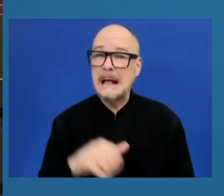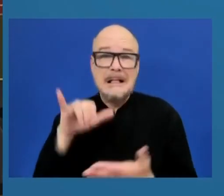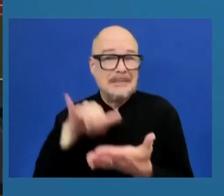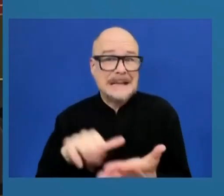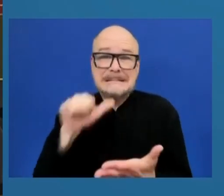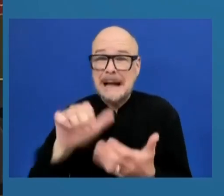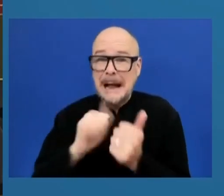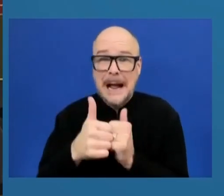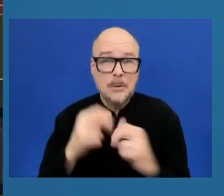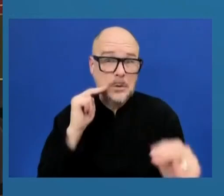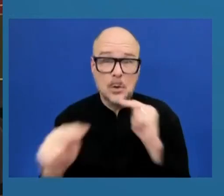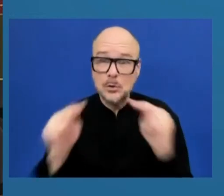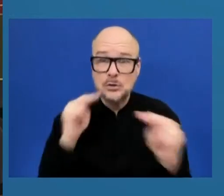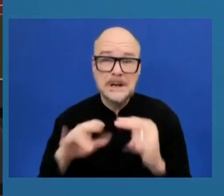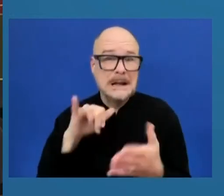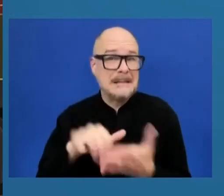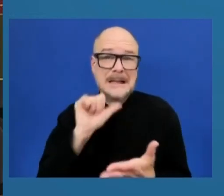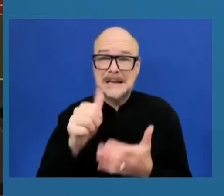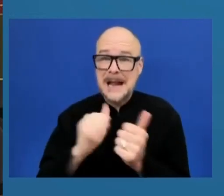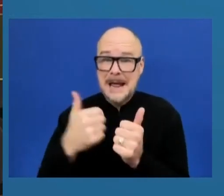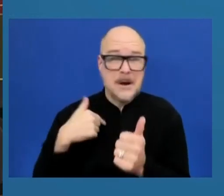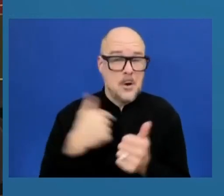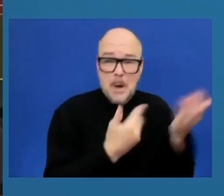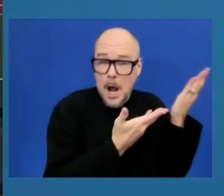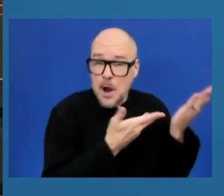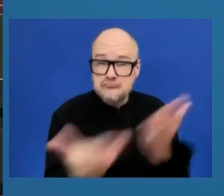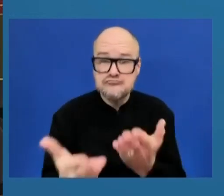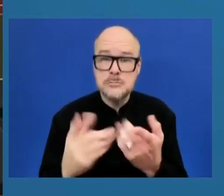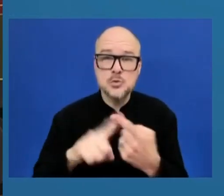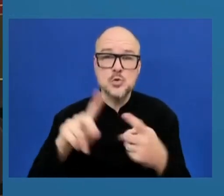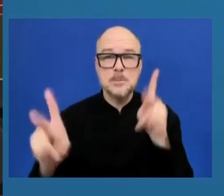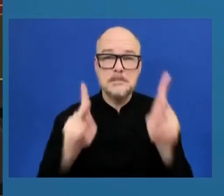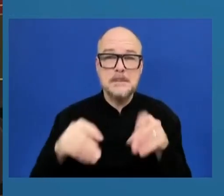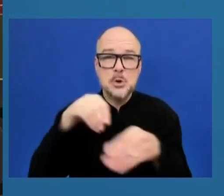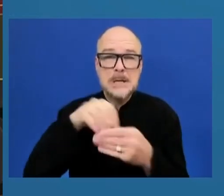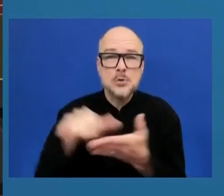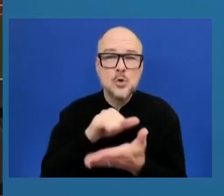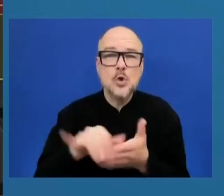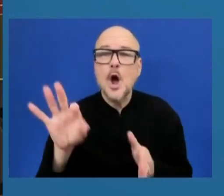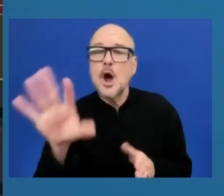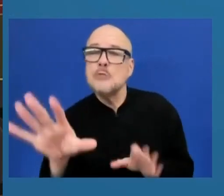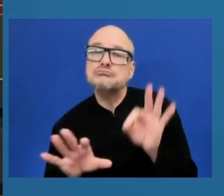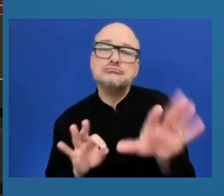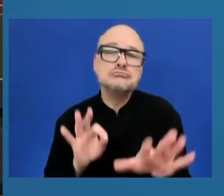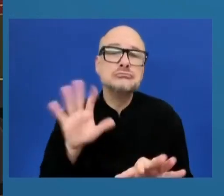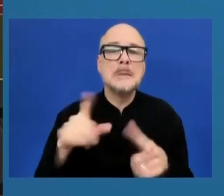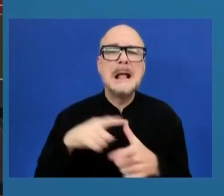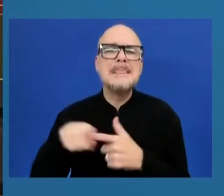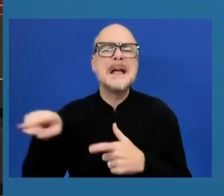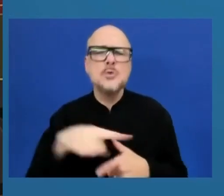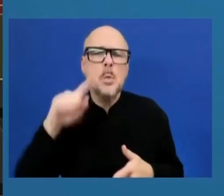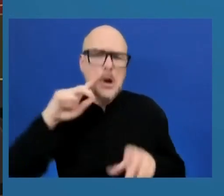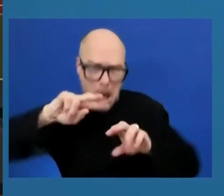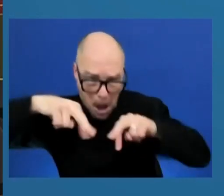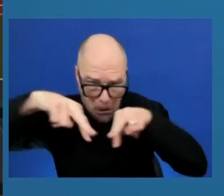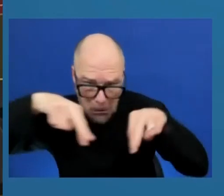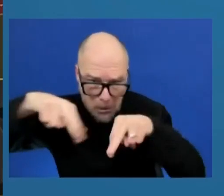That's not how I deliver for the people of New York by giving out little bits and pieces and then you can all go, I know it's, I know it's maddening for all of you, right?